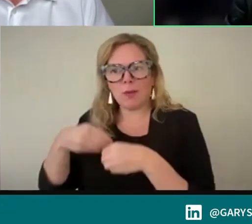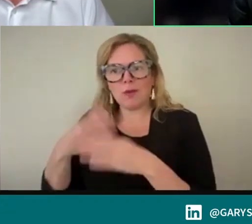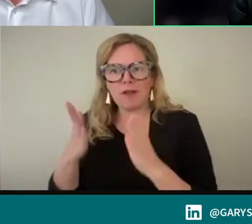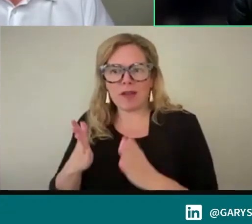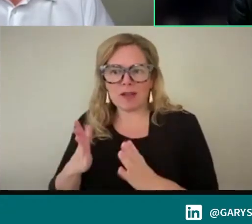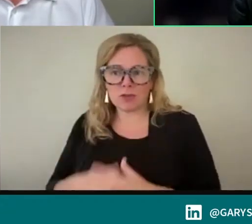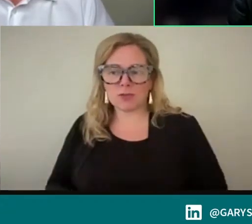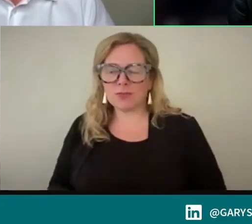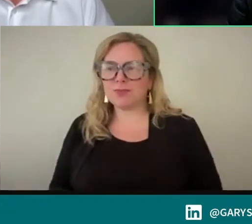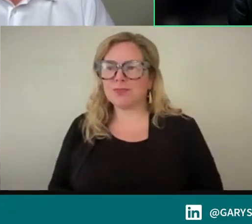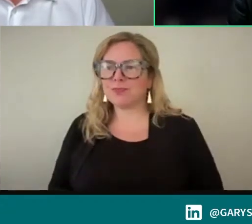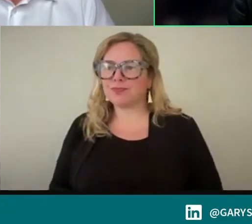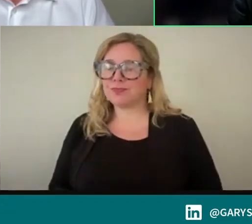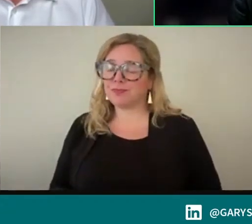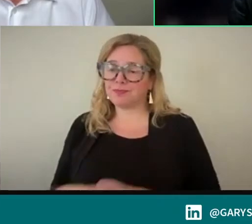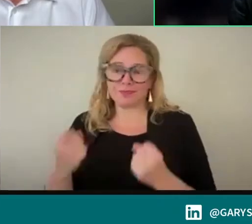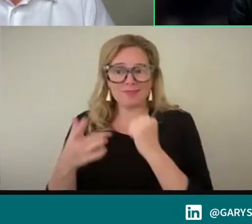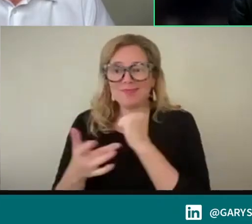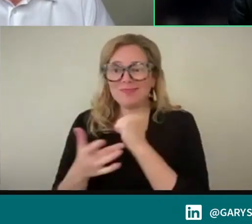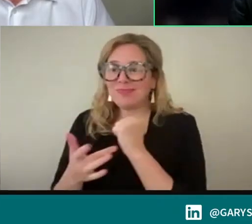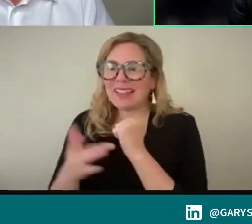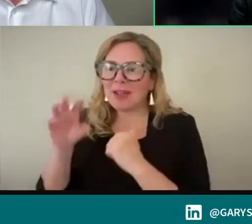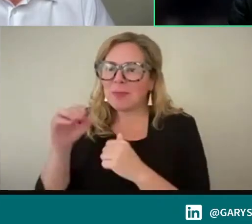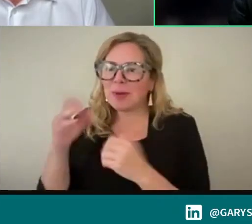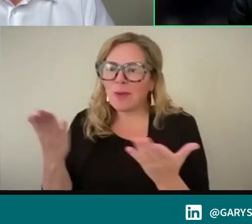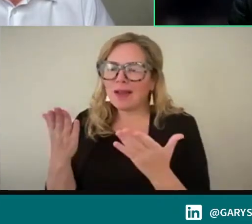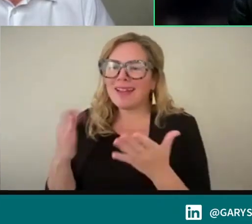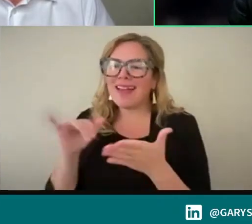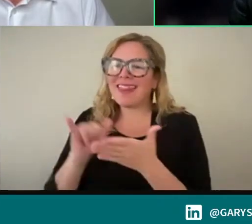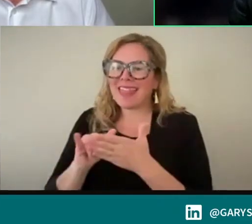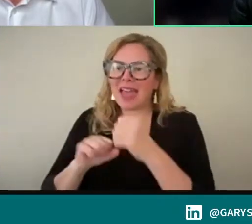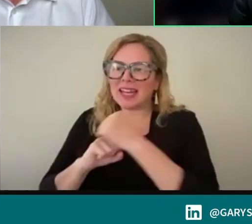infrastructure and support, how can we make it so that that support is reliable? There's